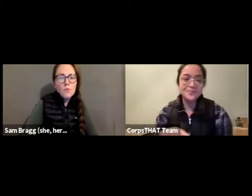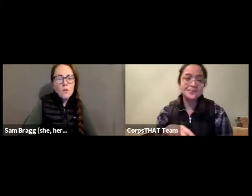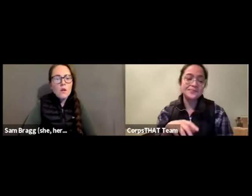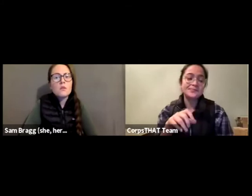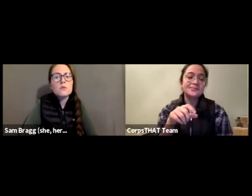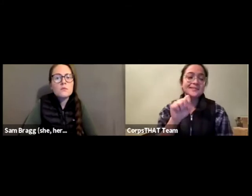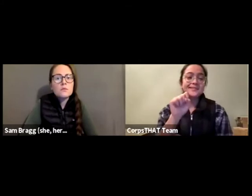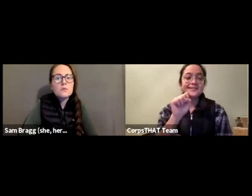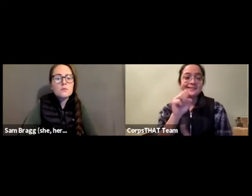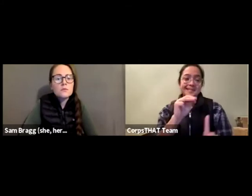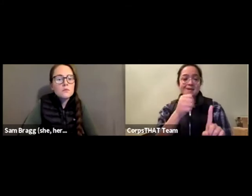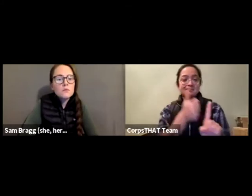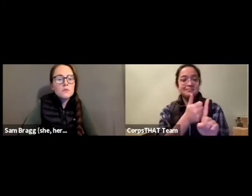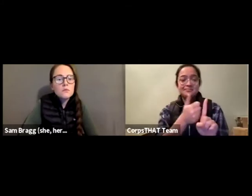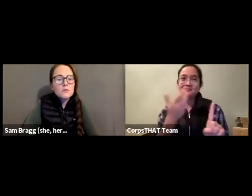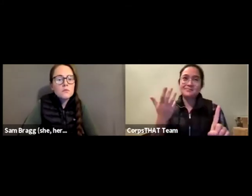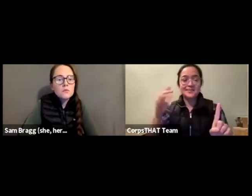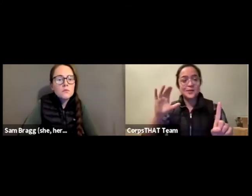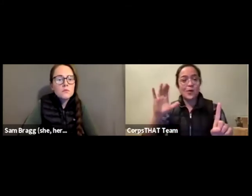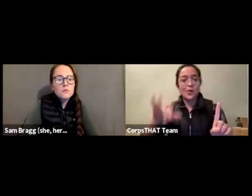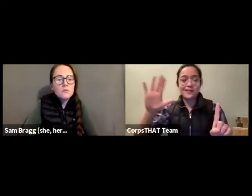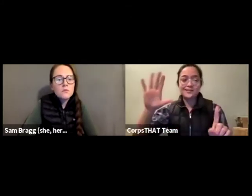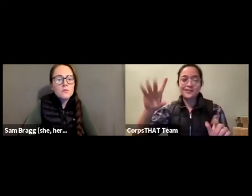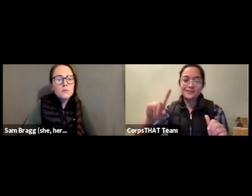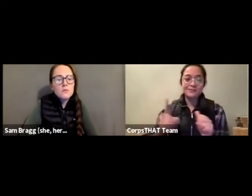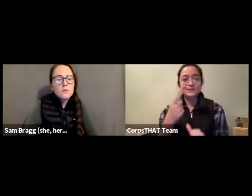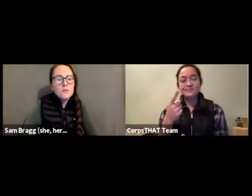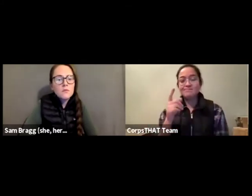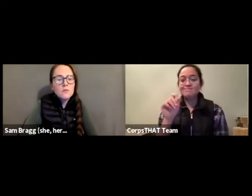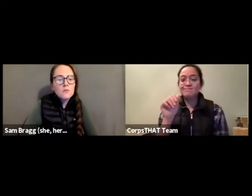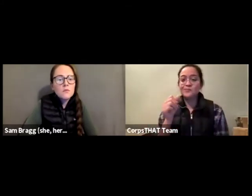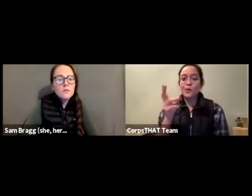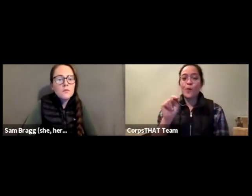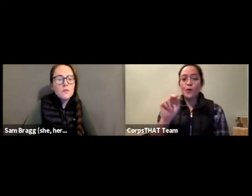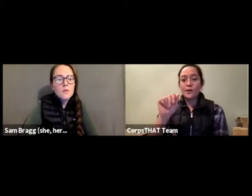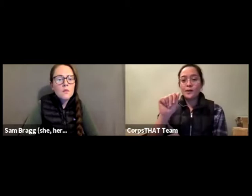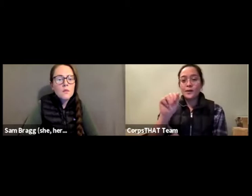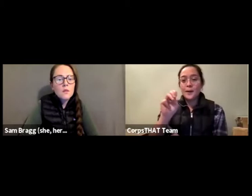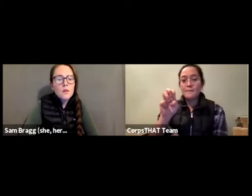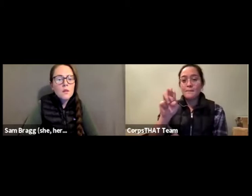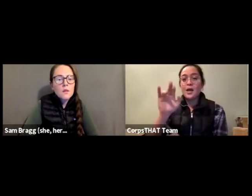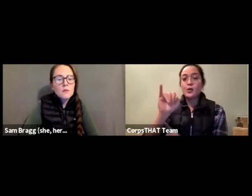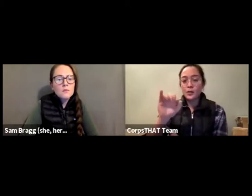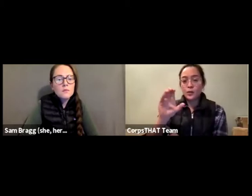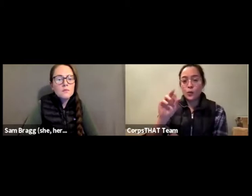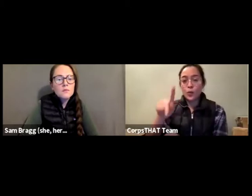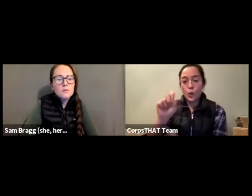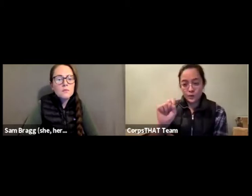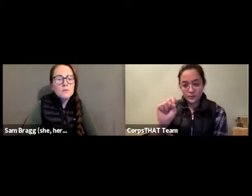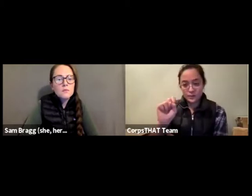So without further ado I want to introduce Sam. Sam is CorpsTHAT's very own America Corps